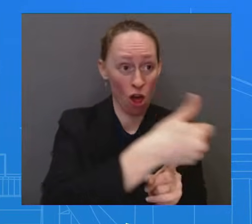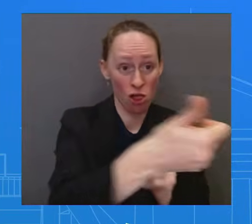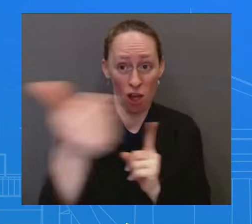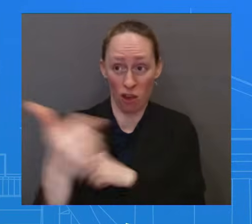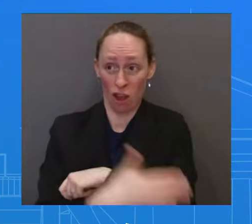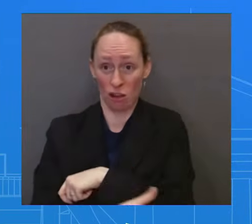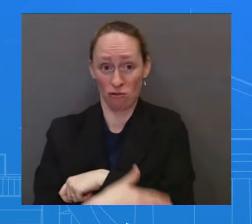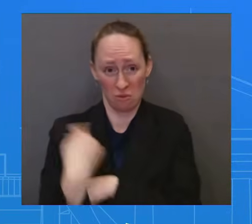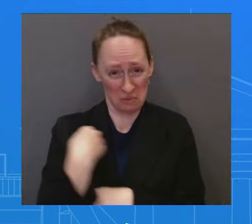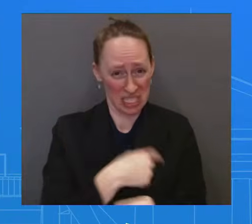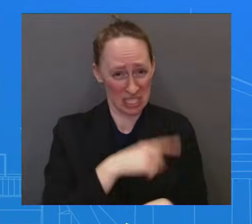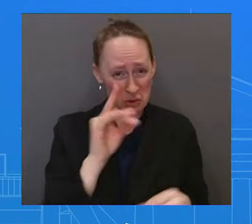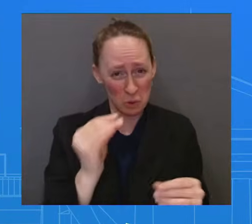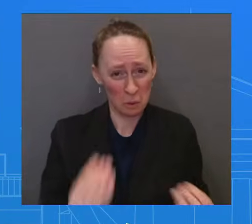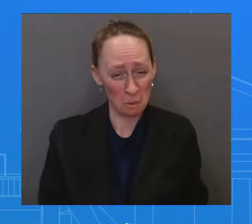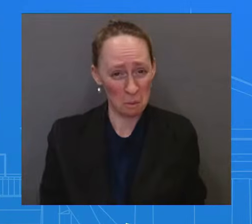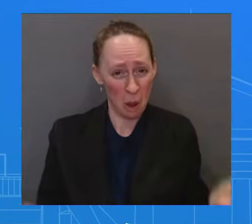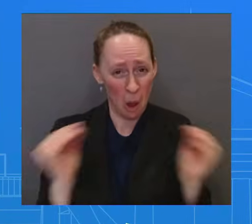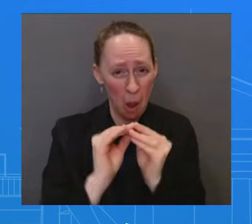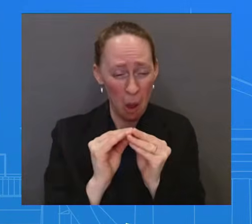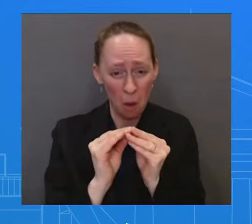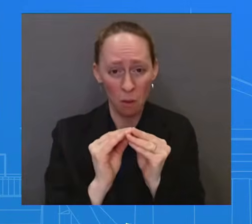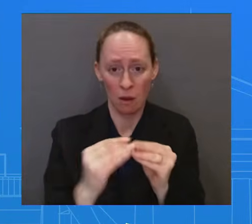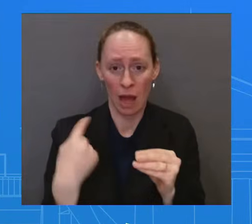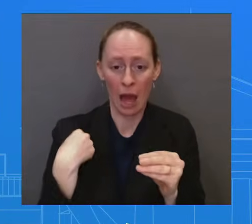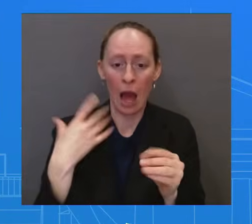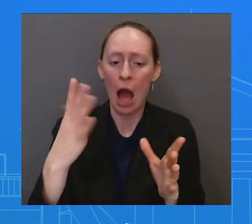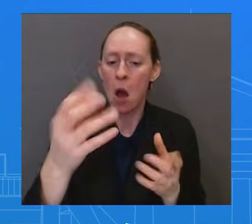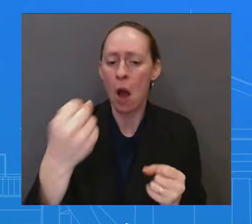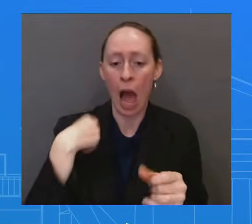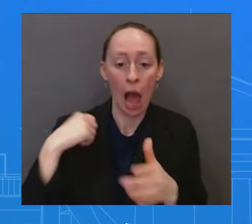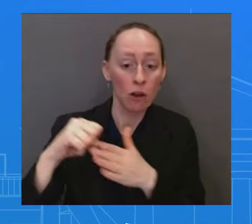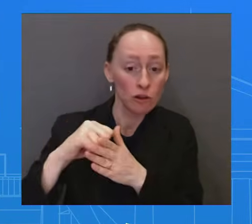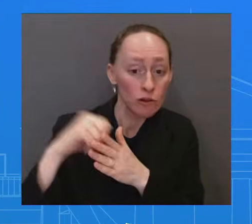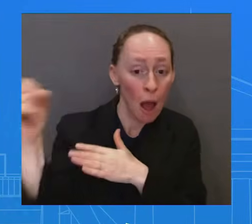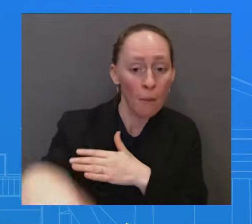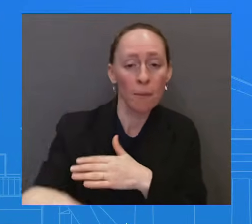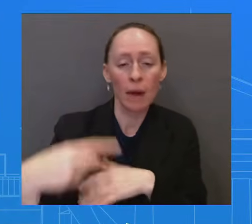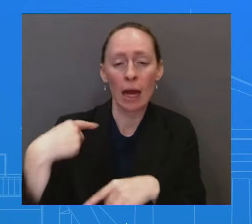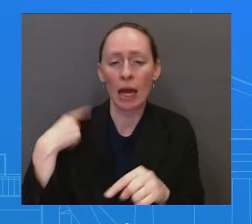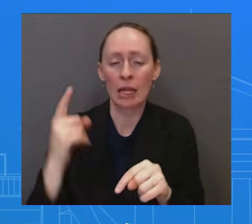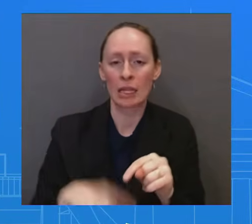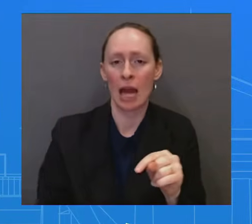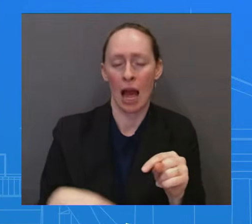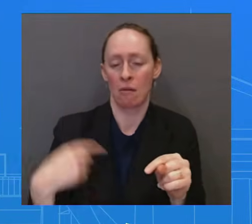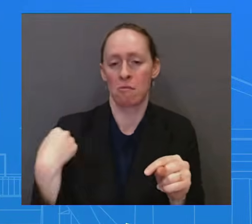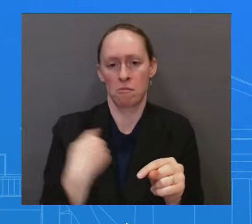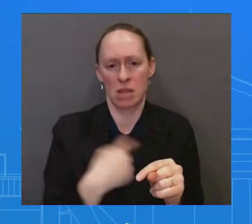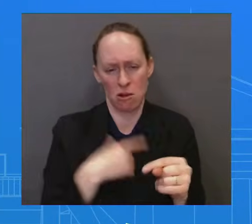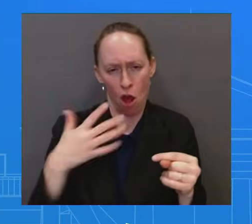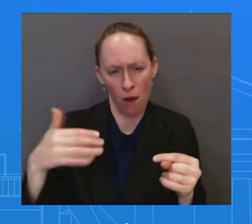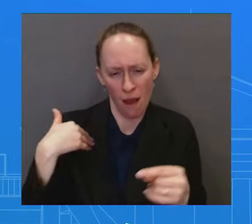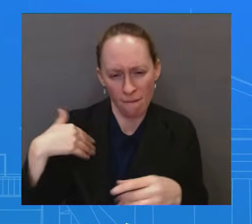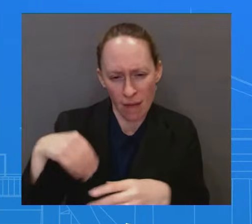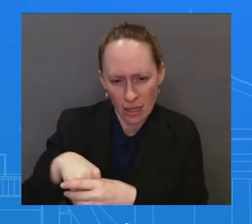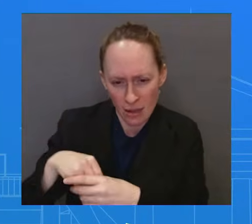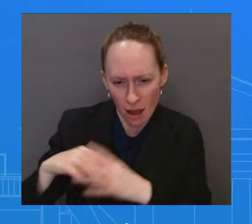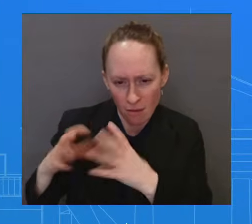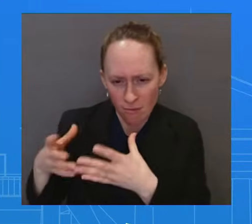And we are working as a team to -- to push forward the President's approach and his policies with respect to supporting Israel